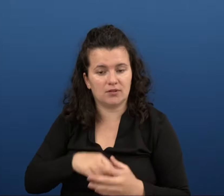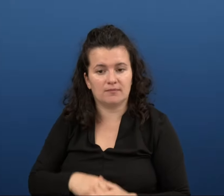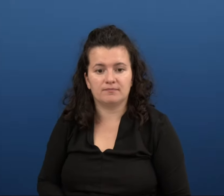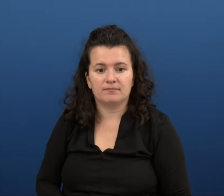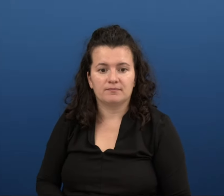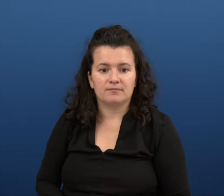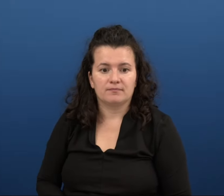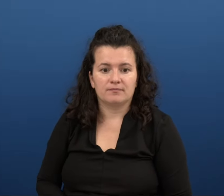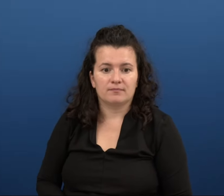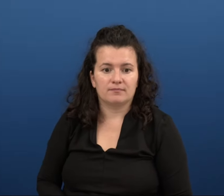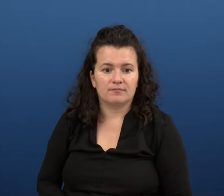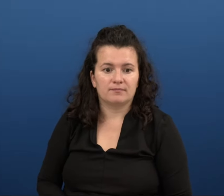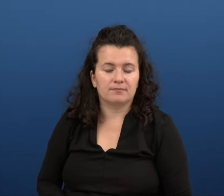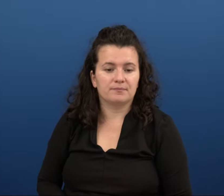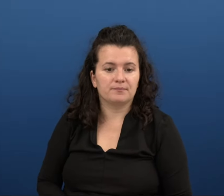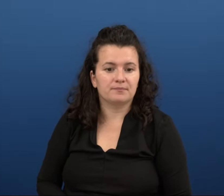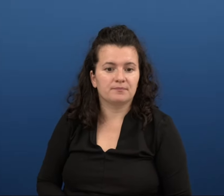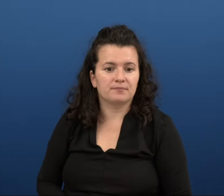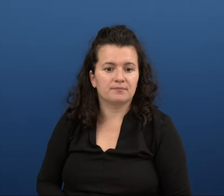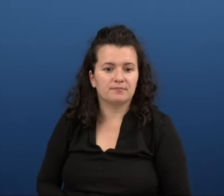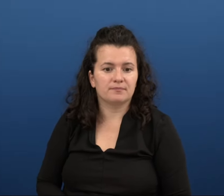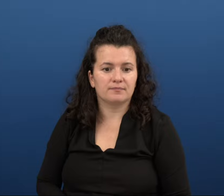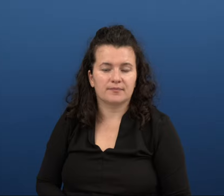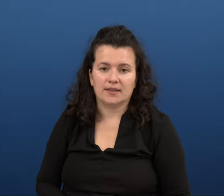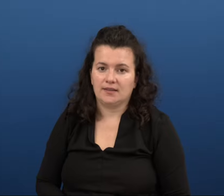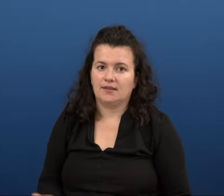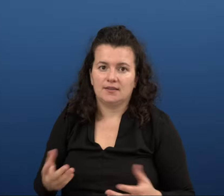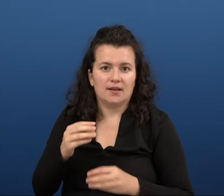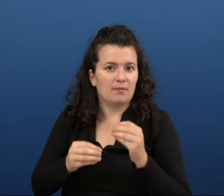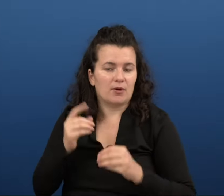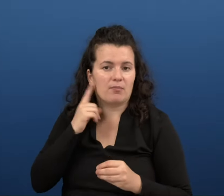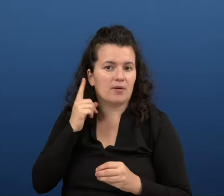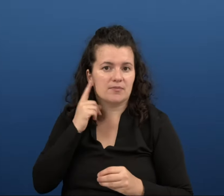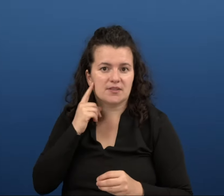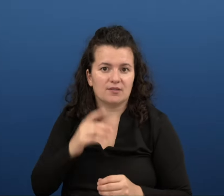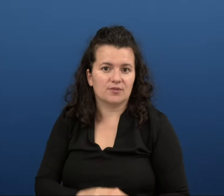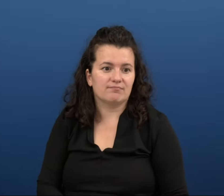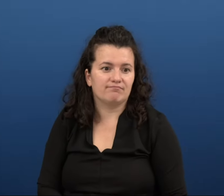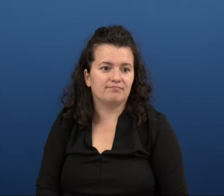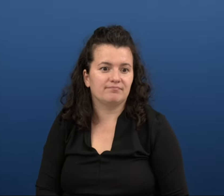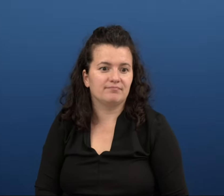their structures and where you have the 16:33:23 vibrant union with.